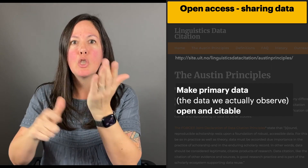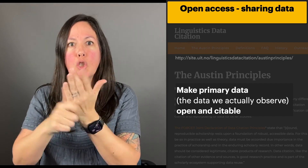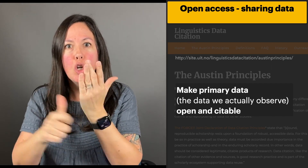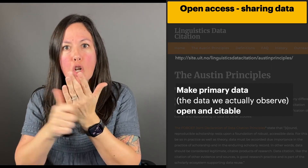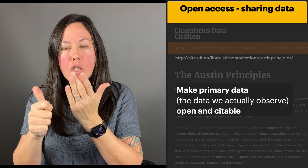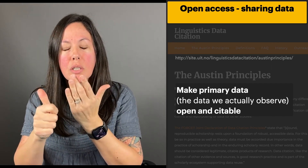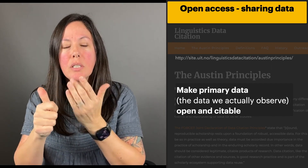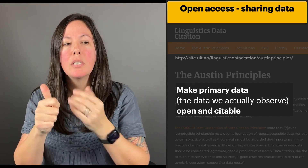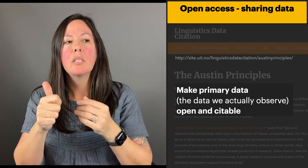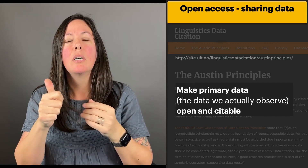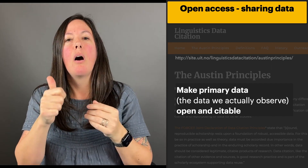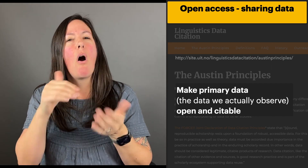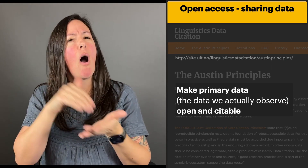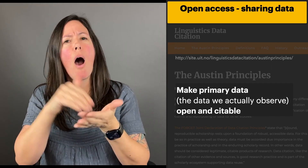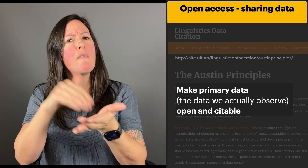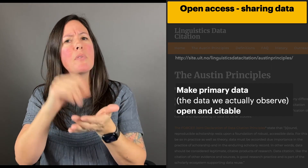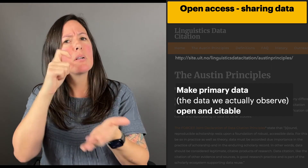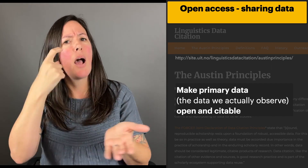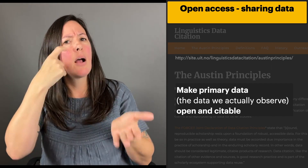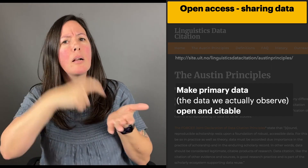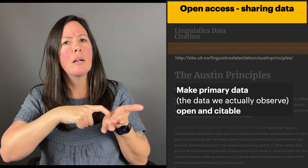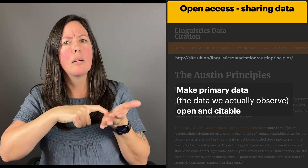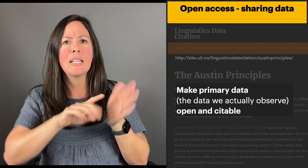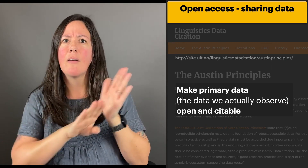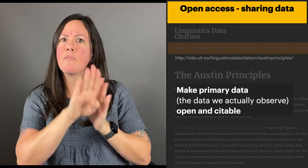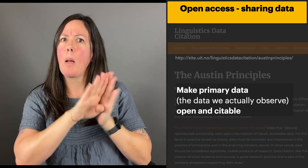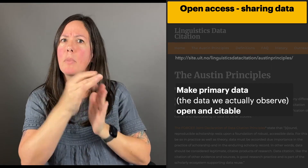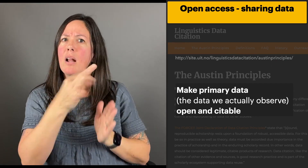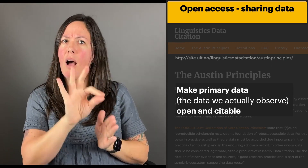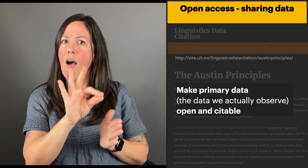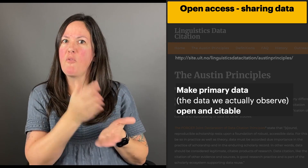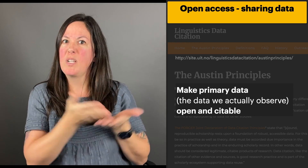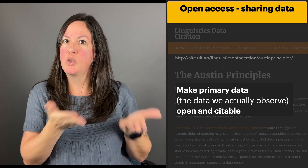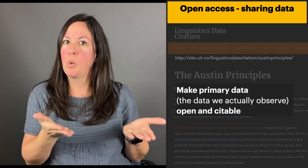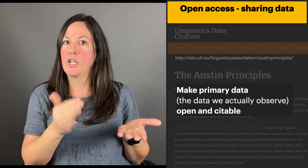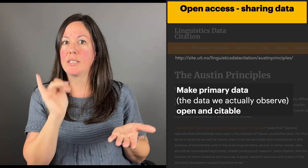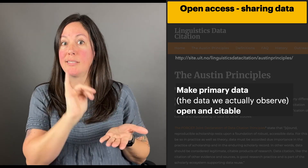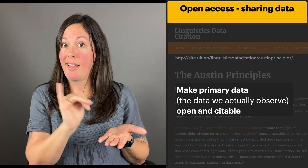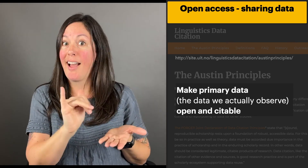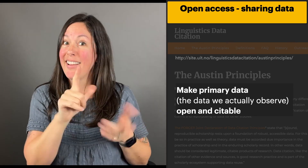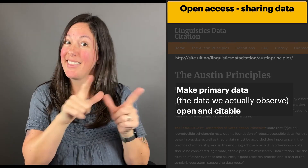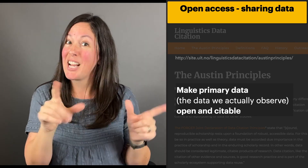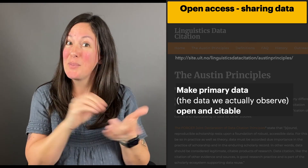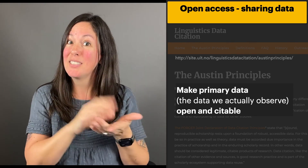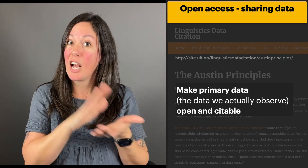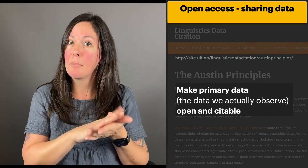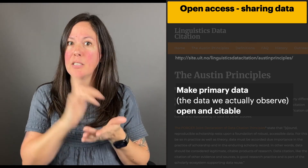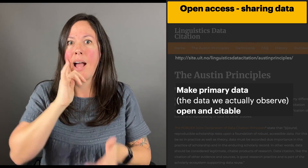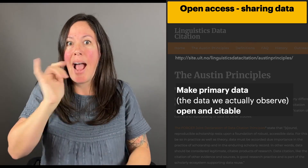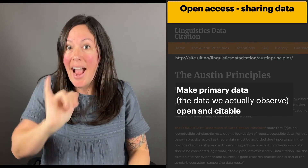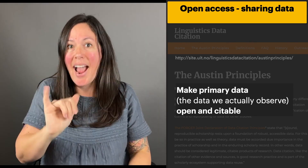research as a faculty member of course I'm part of Academia and Academia values